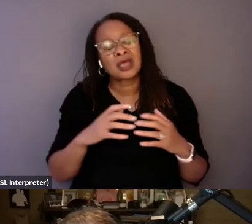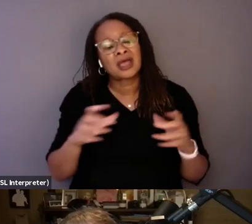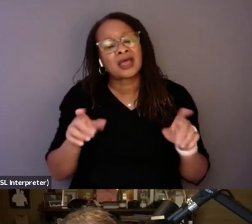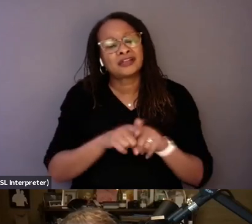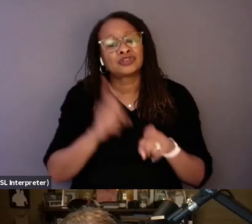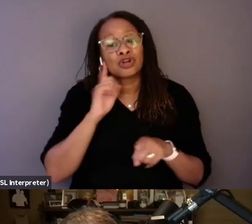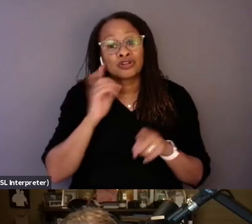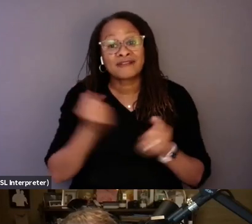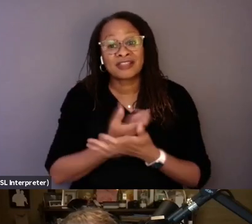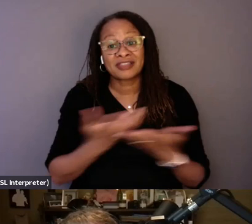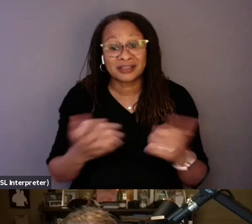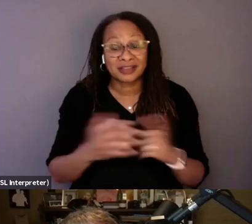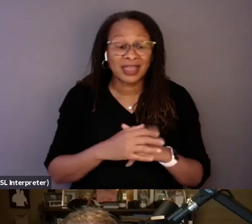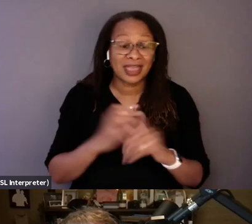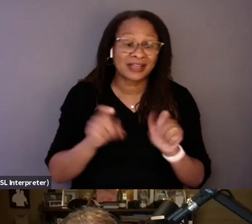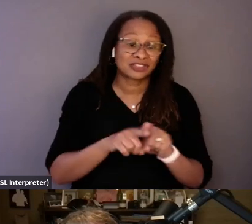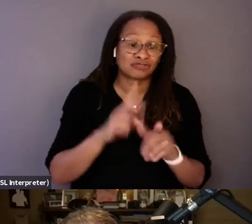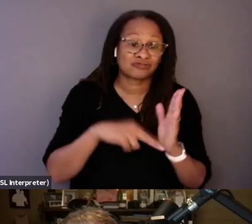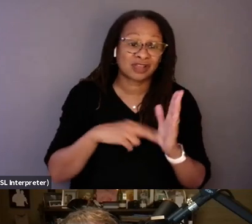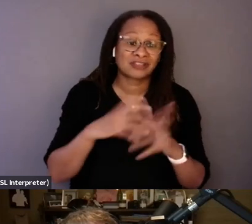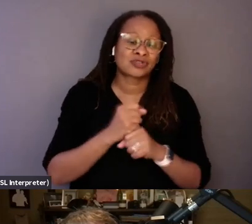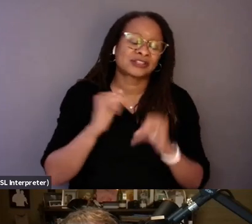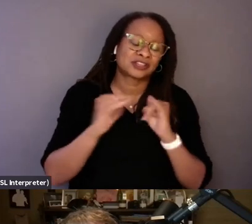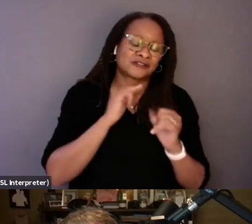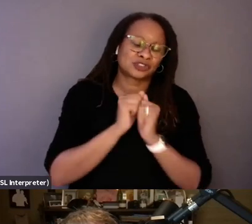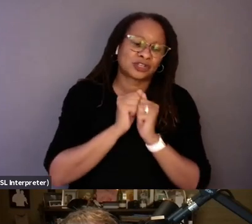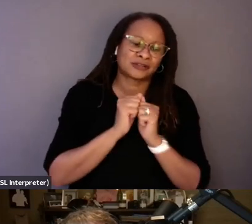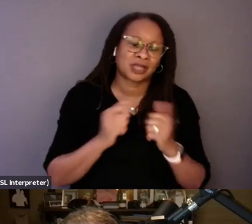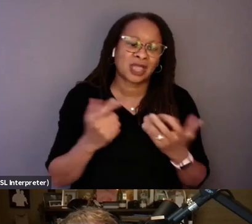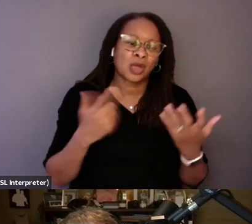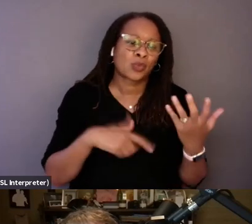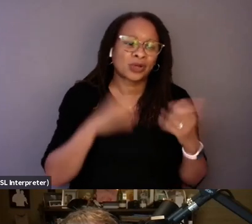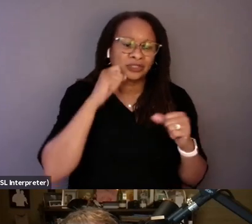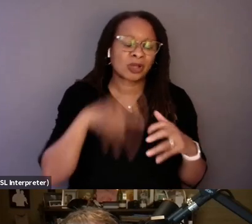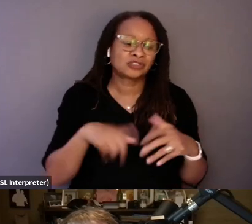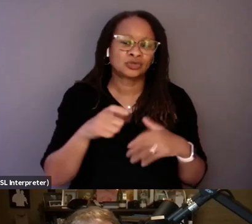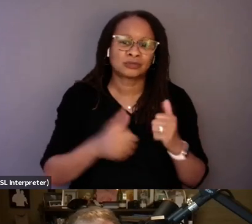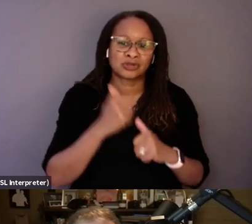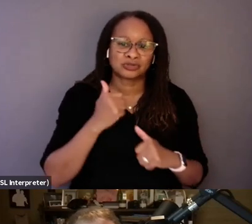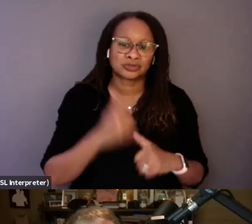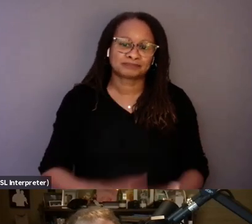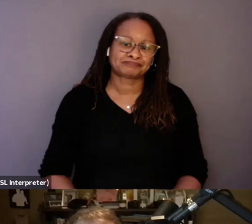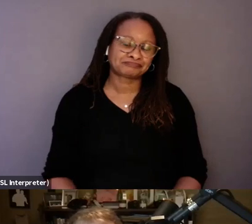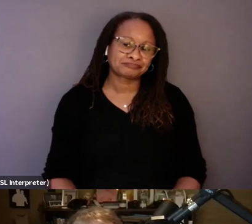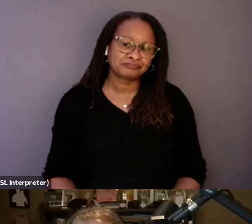as you've got the interviews together as a compiled, what surprised you the most or one of the things. I've mentioned it.